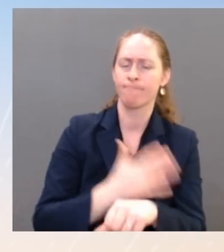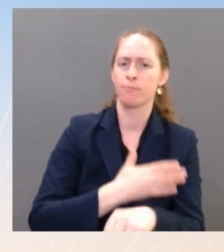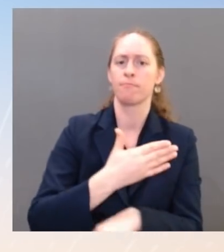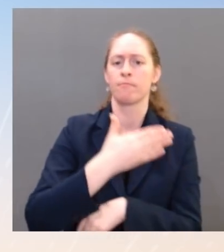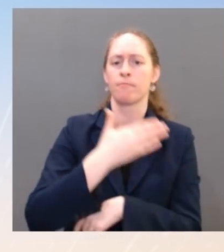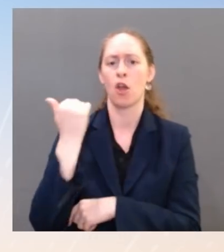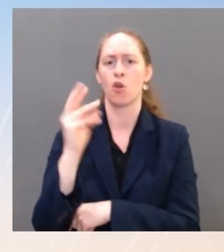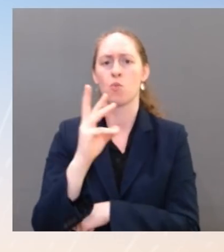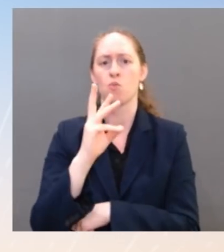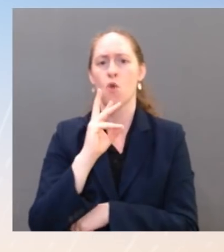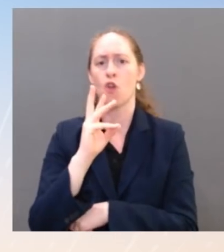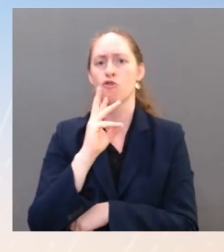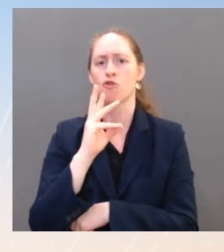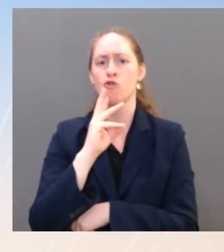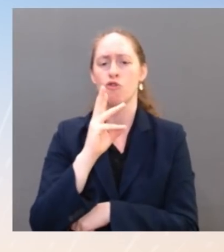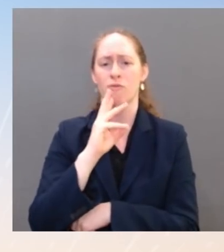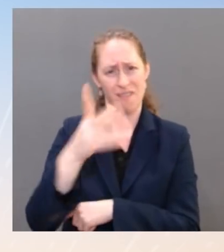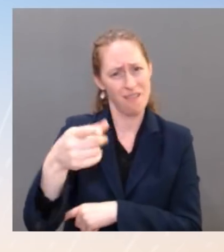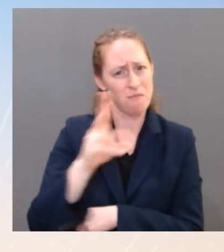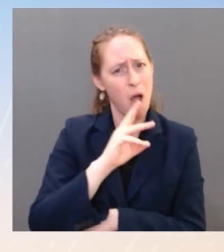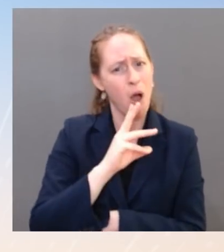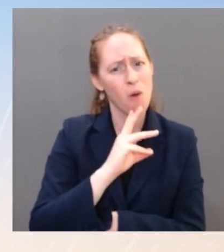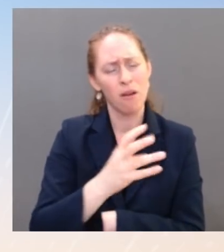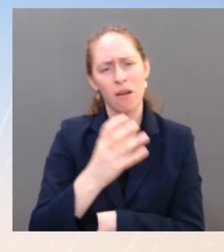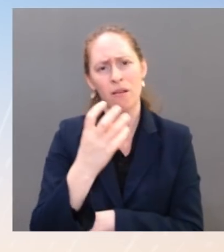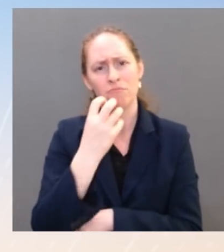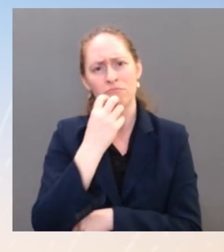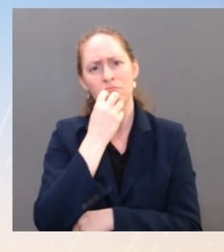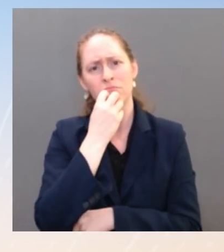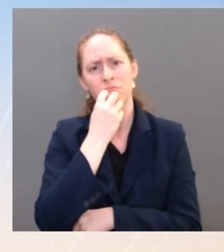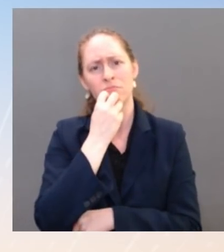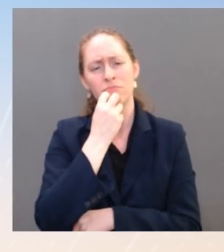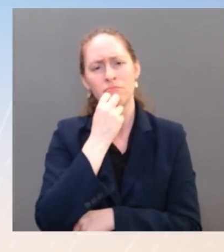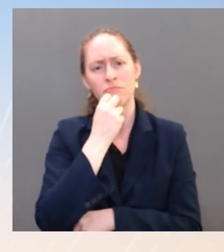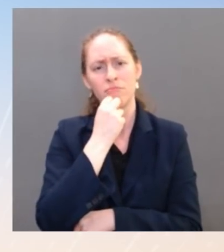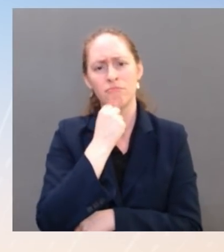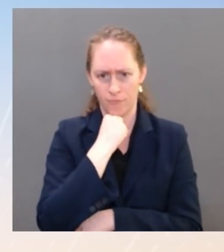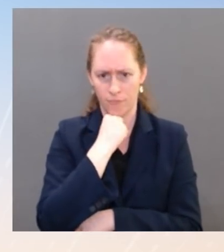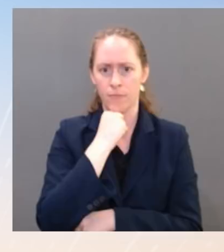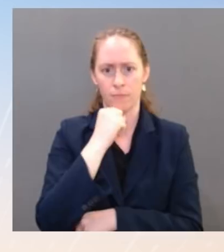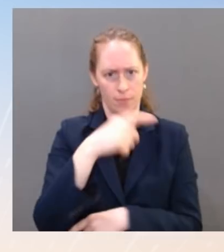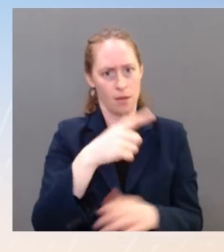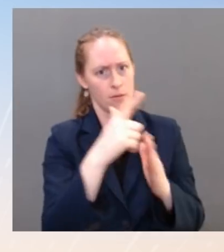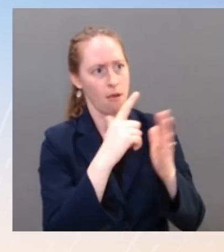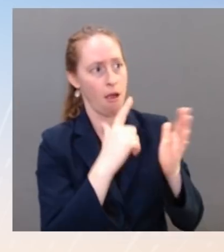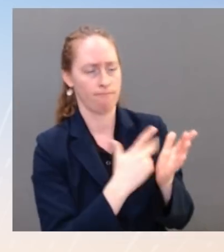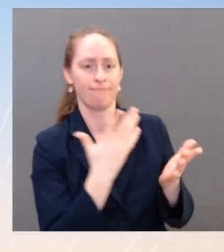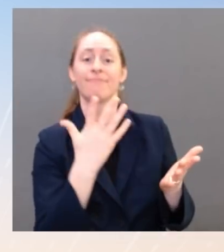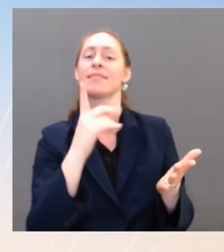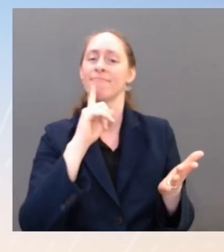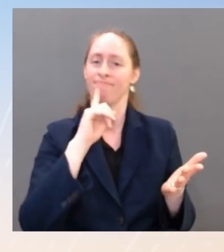that farmers can water their crops. Families are fed, wildlife are sustained in agriculture.